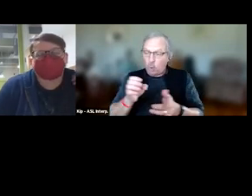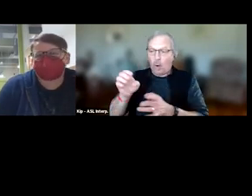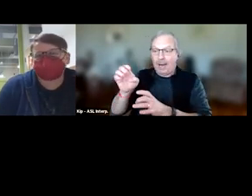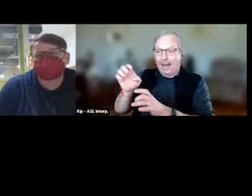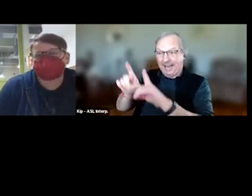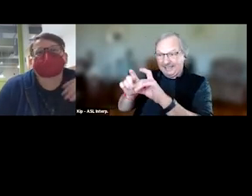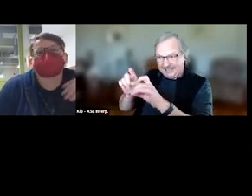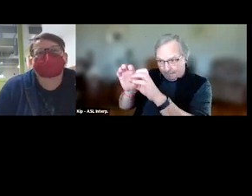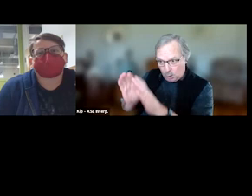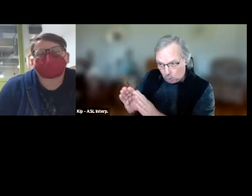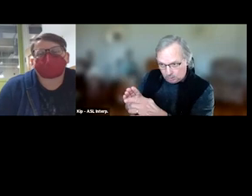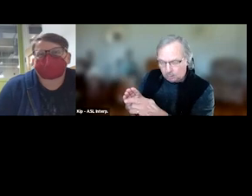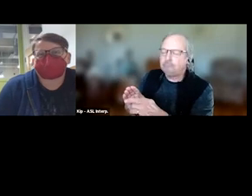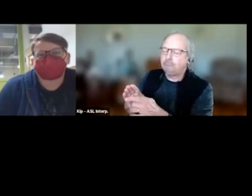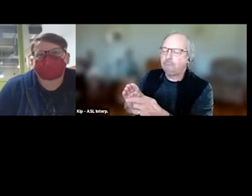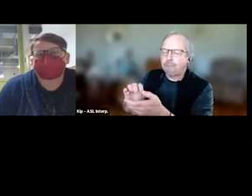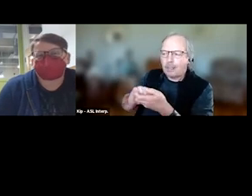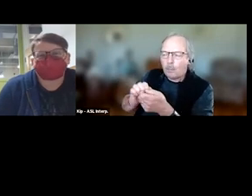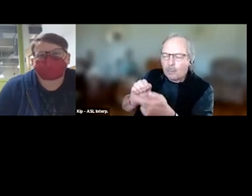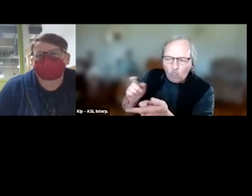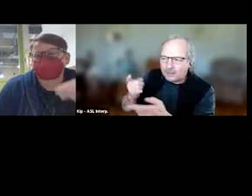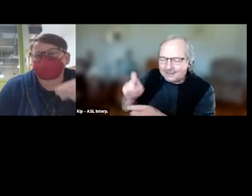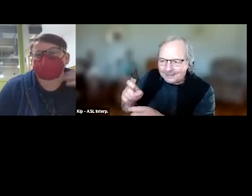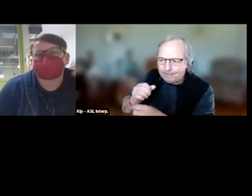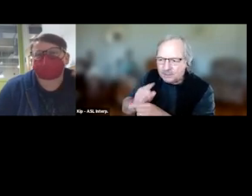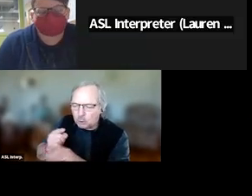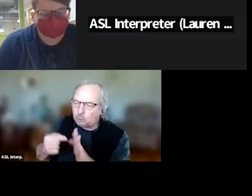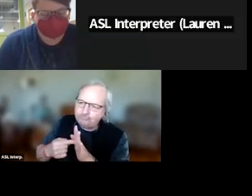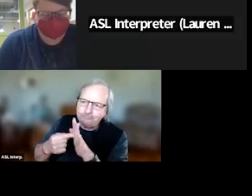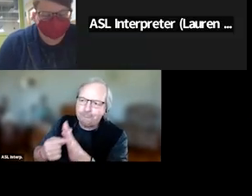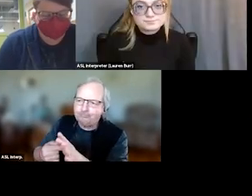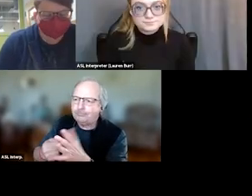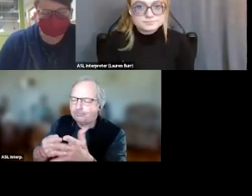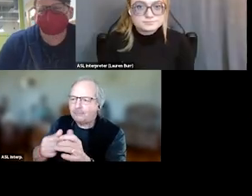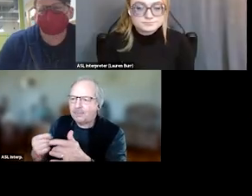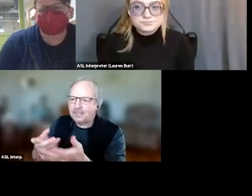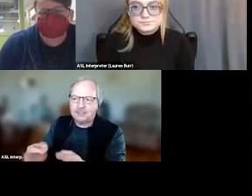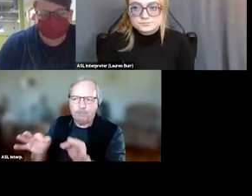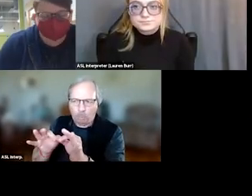about what else is needed or is making sure that you've demonstrated everything you can is important and being gracious